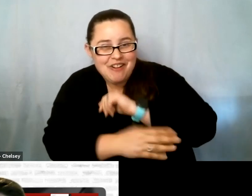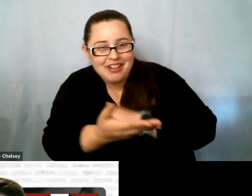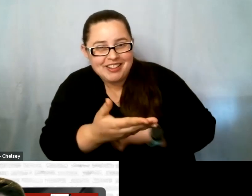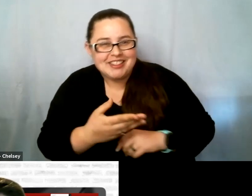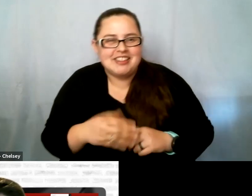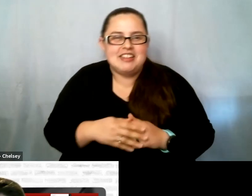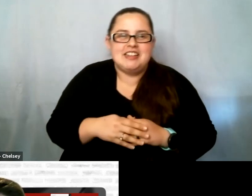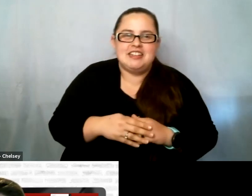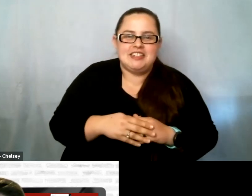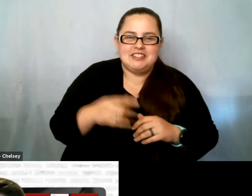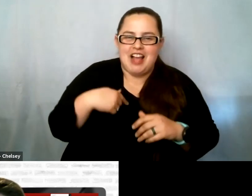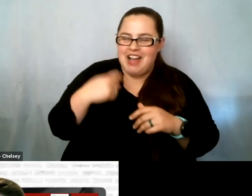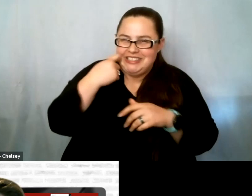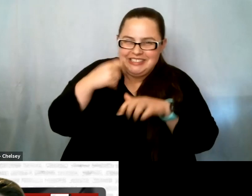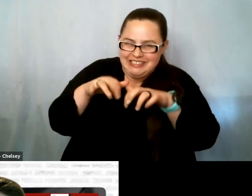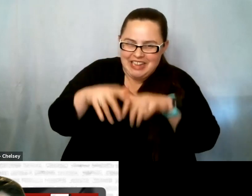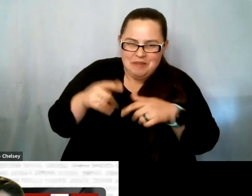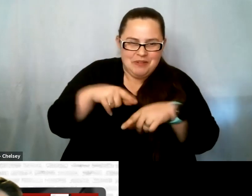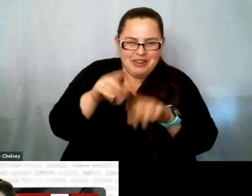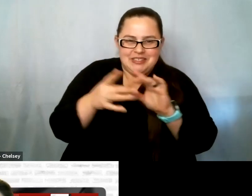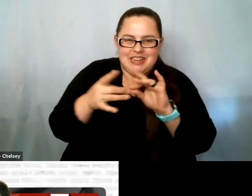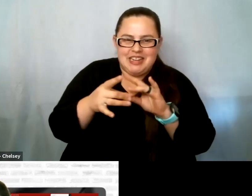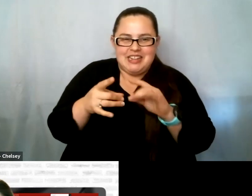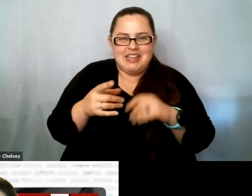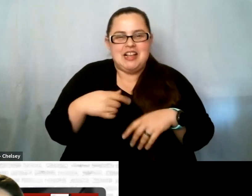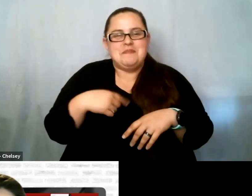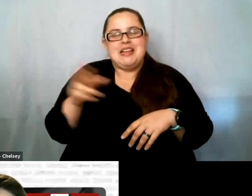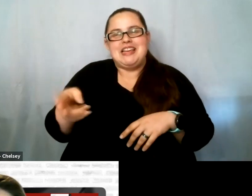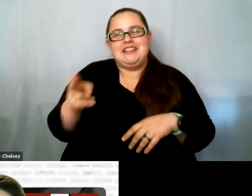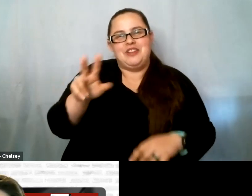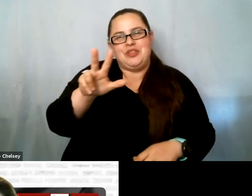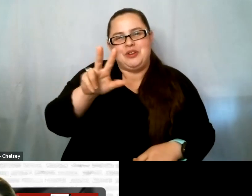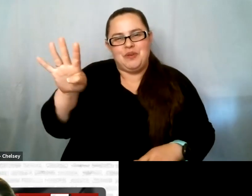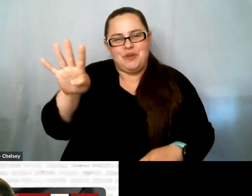Paul Gilmore: I was just typing it as you said it, history 34 afram 34. It's a